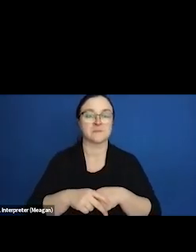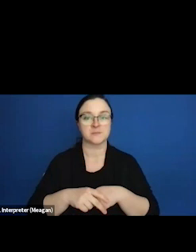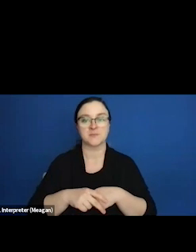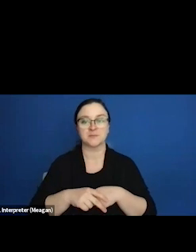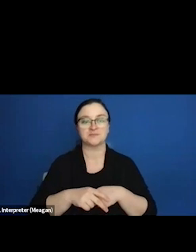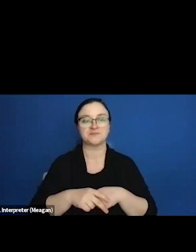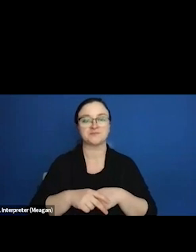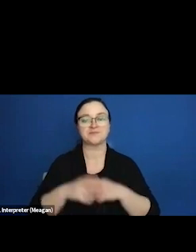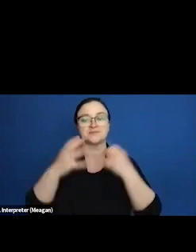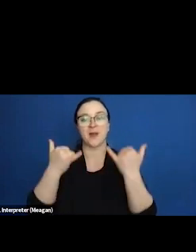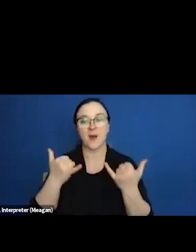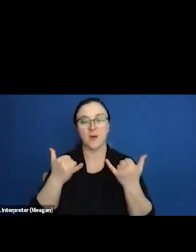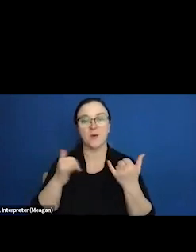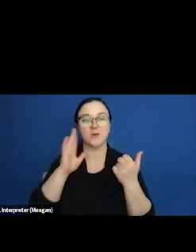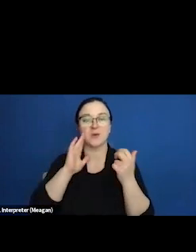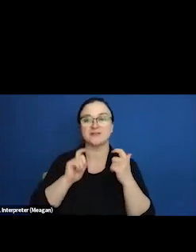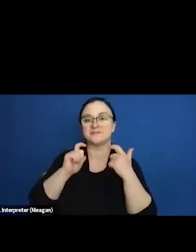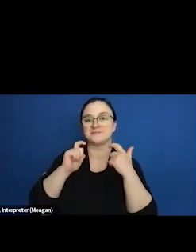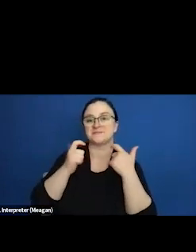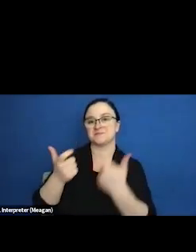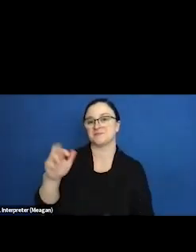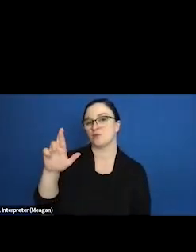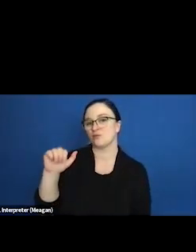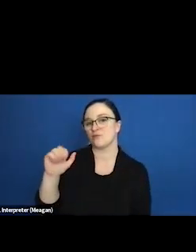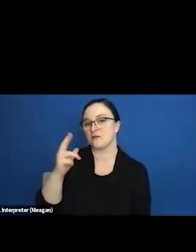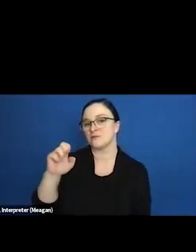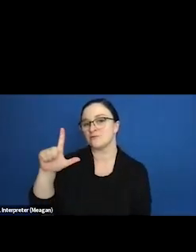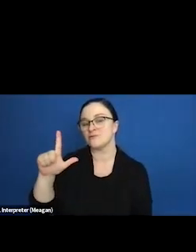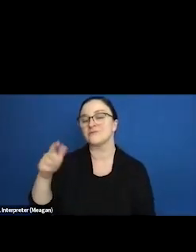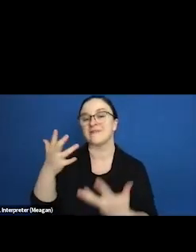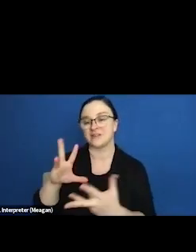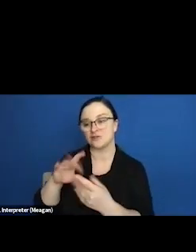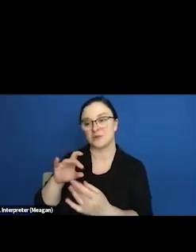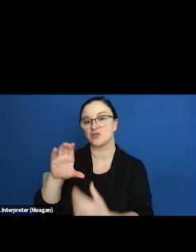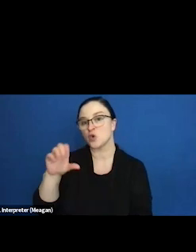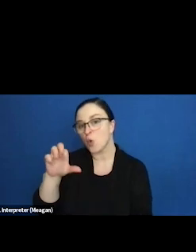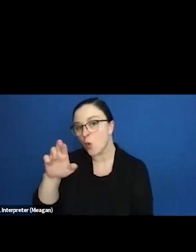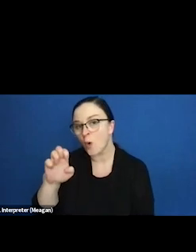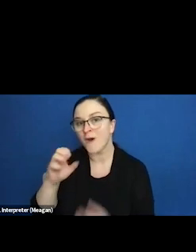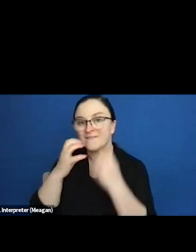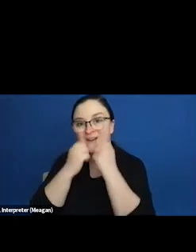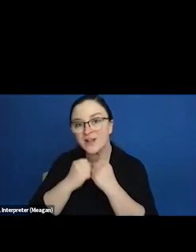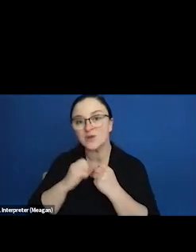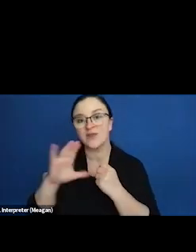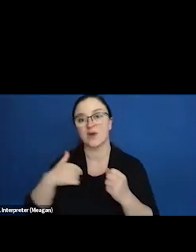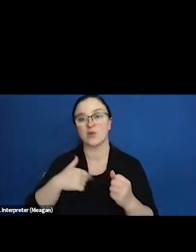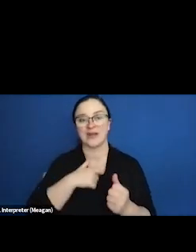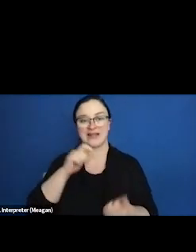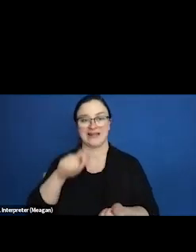where I will pass it back off to Rachel. So now, we've talked about kind of like the core values we need to center in order to do this process